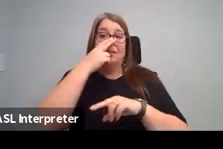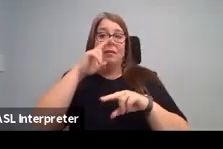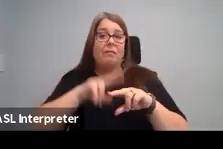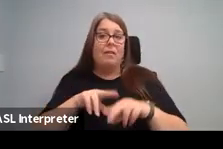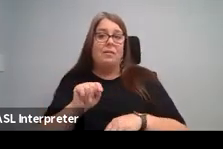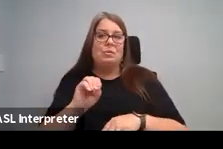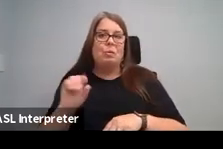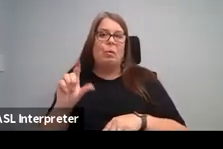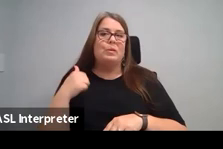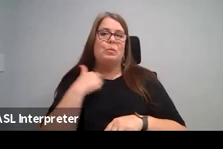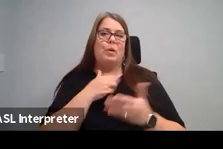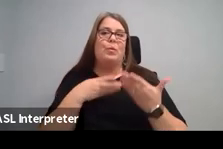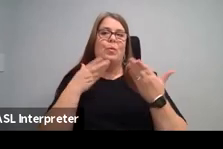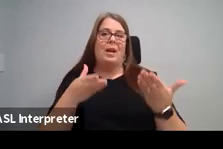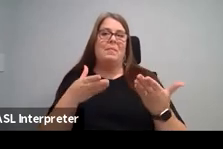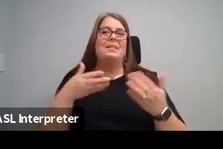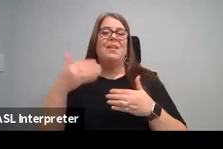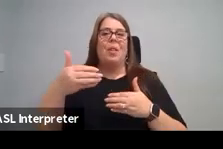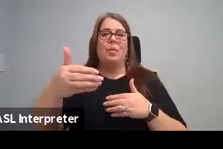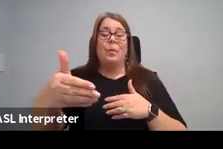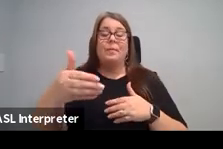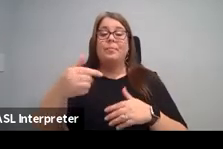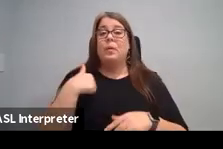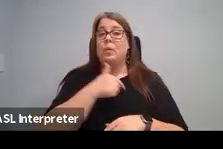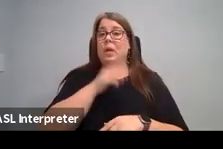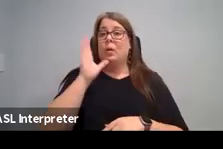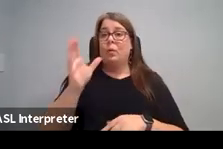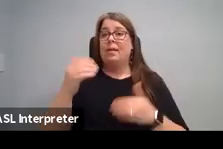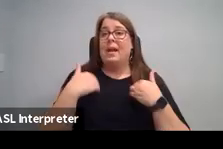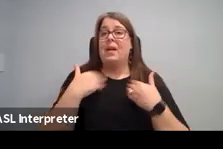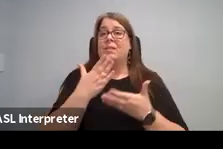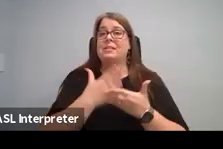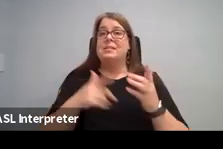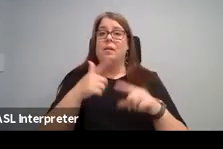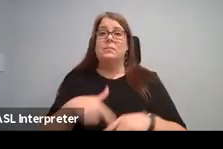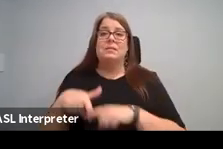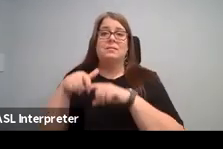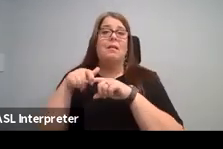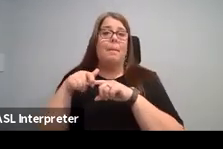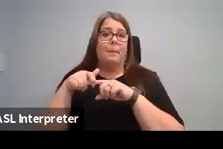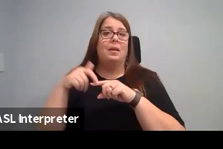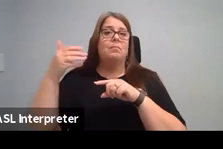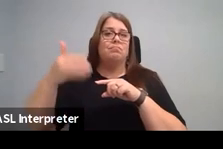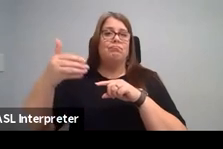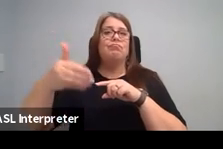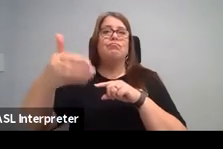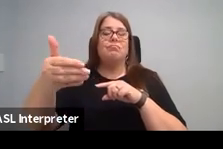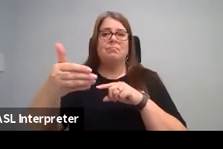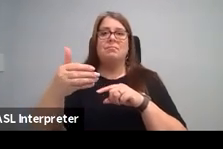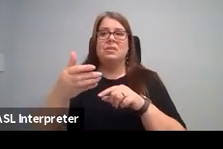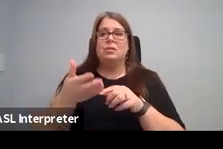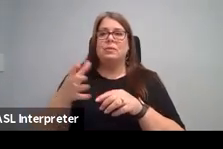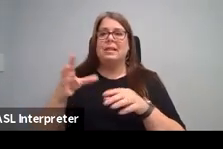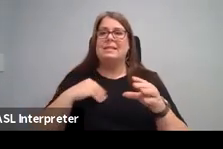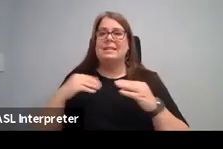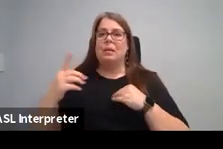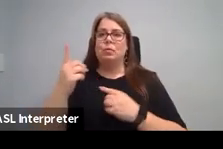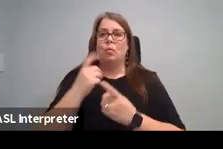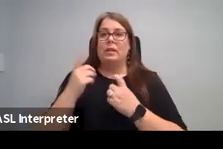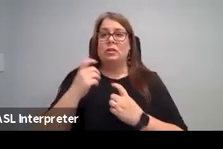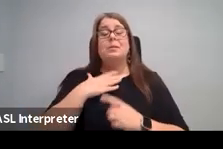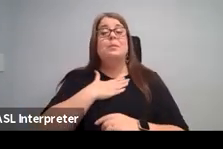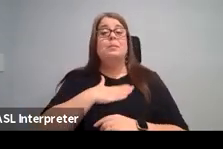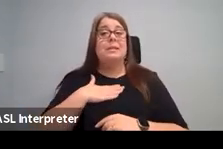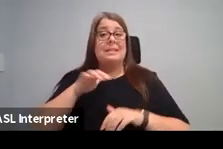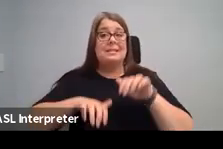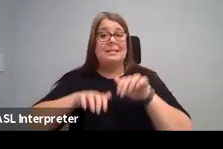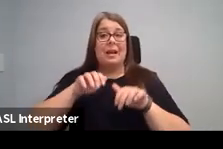Allison Frenzel : So one thing to know. We have some stopping points and will be taking questions. So use the Q AMP a feature we will not be able to see if you use the chat feature.